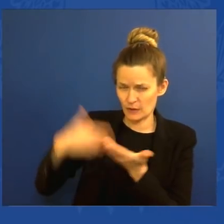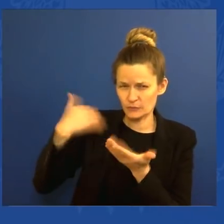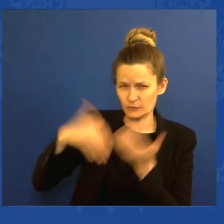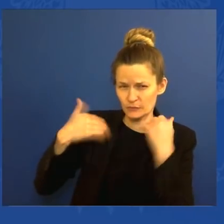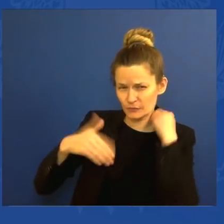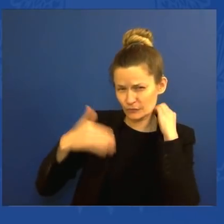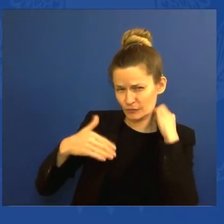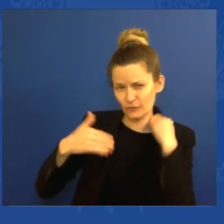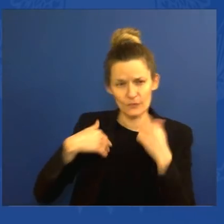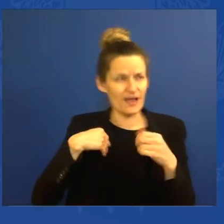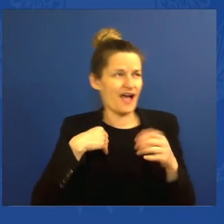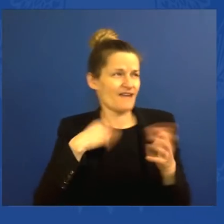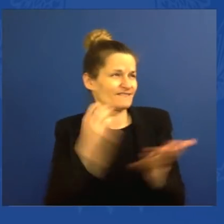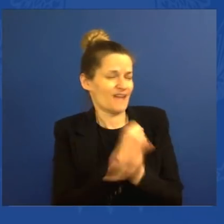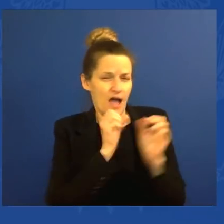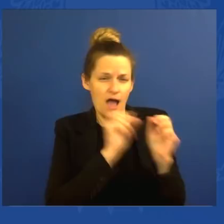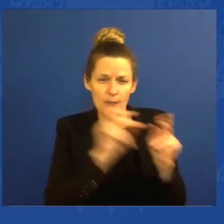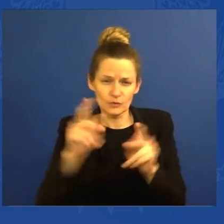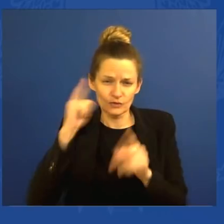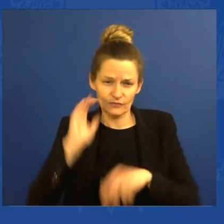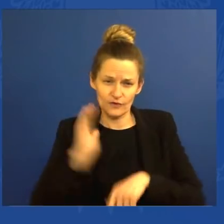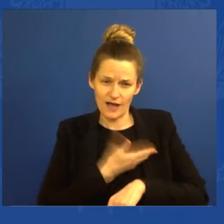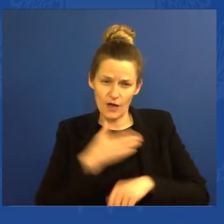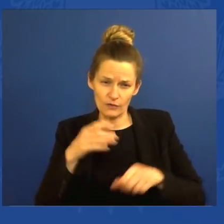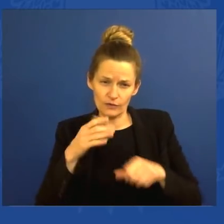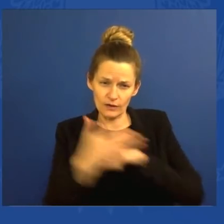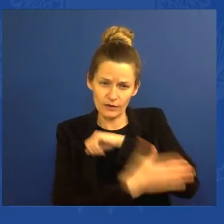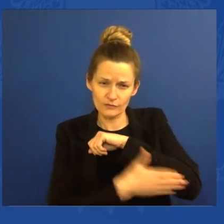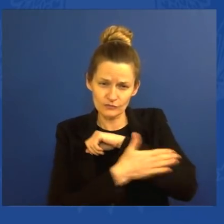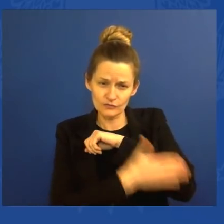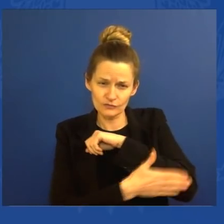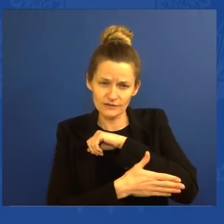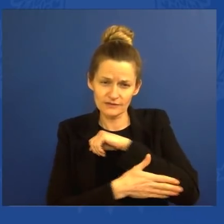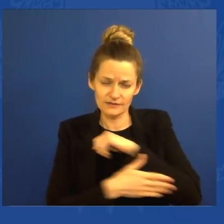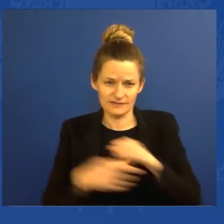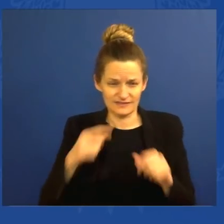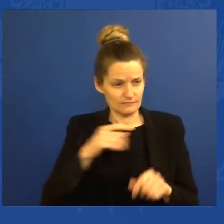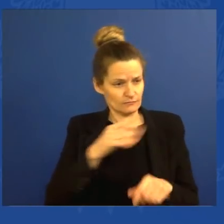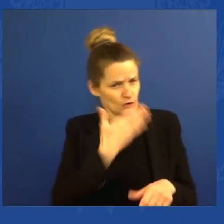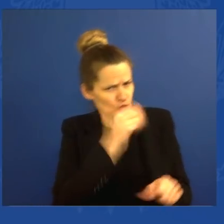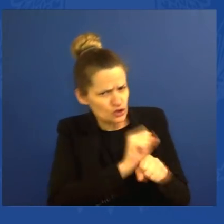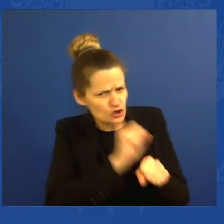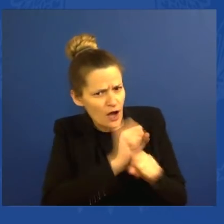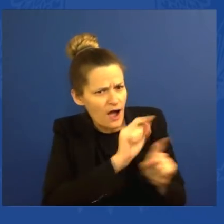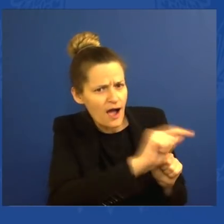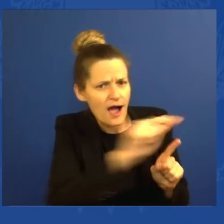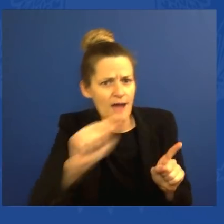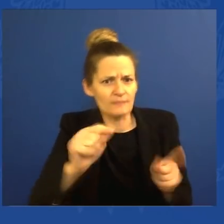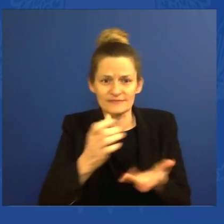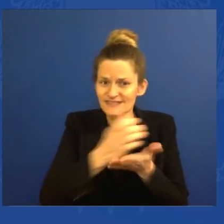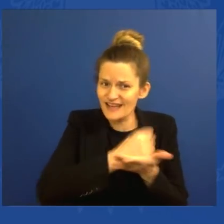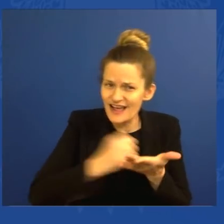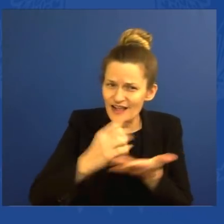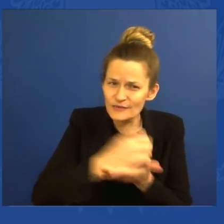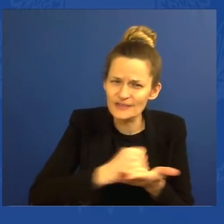This is about lowering costs for families. This is about our national security. I know my fellow governors on both sides